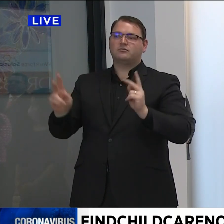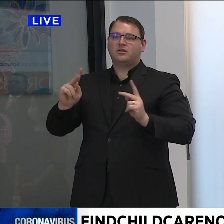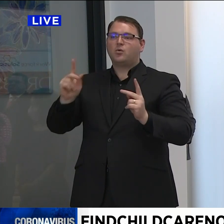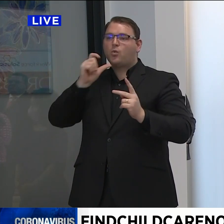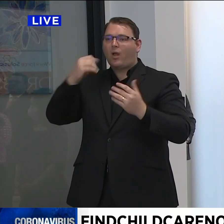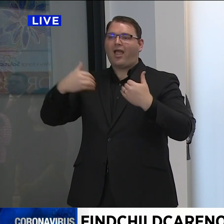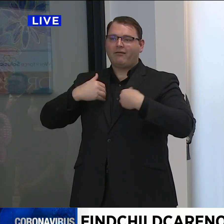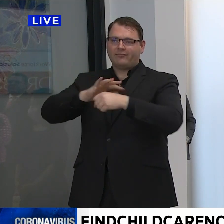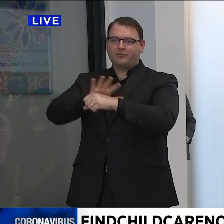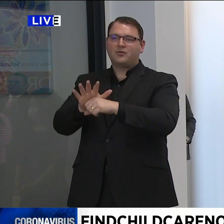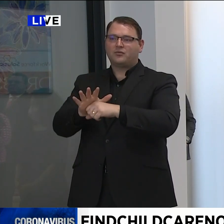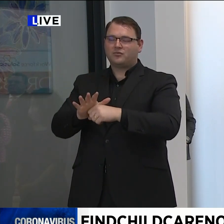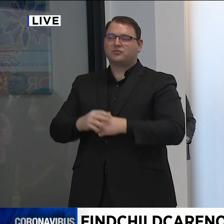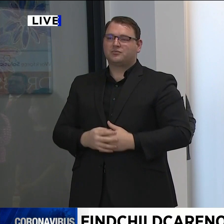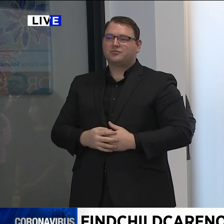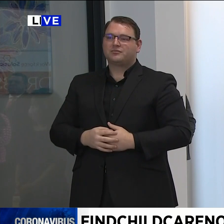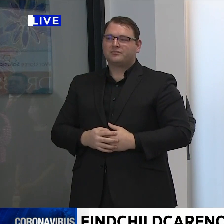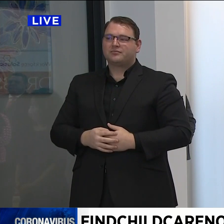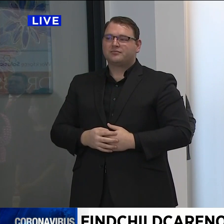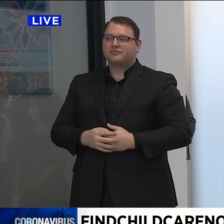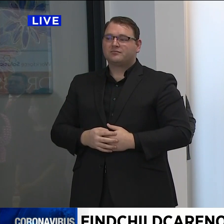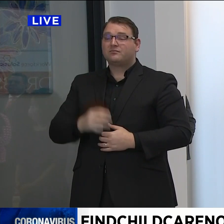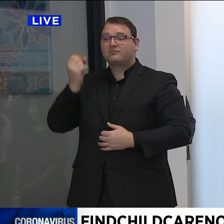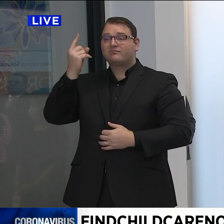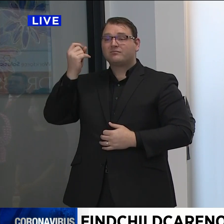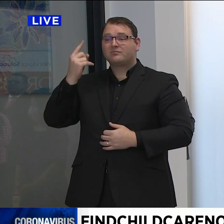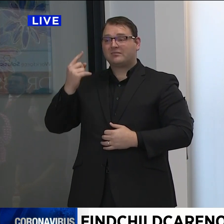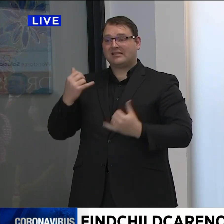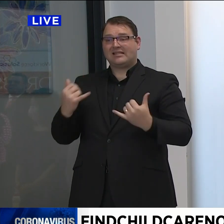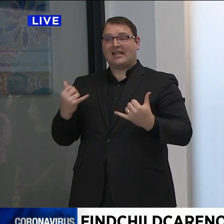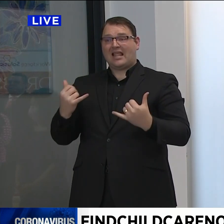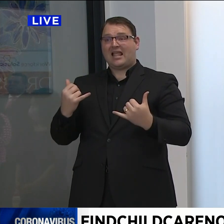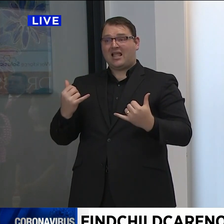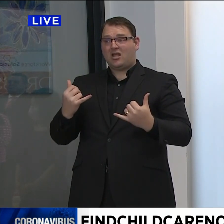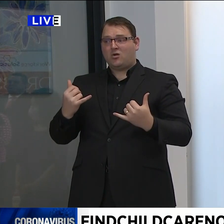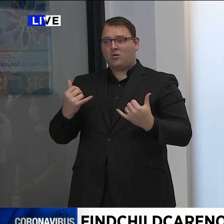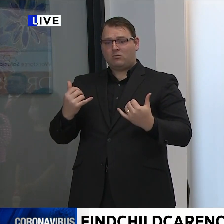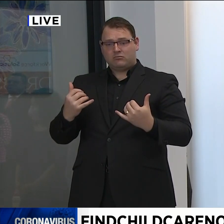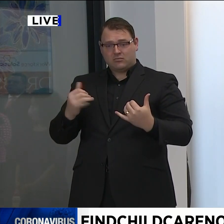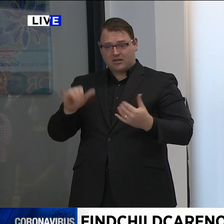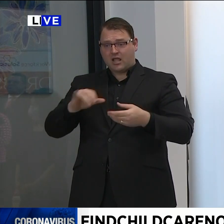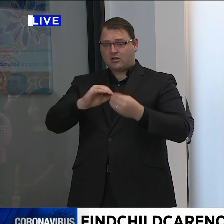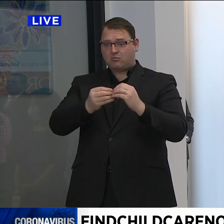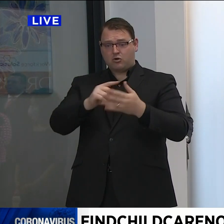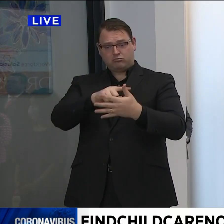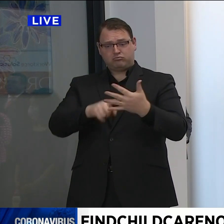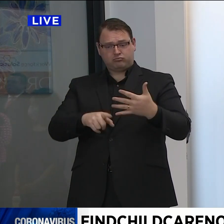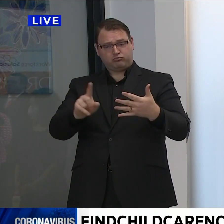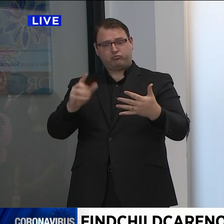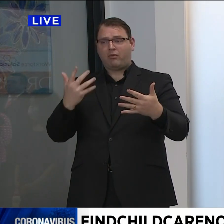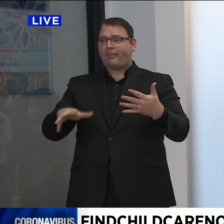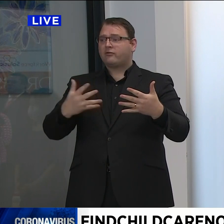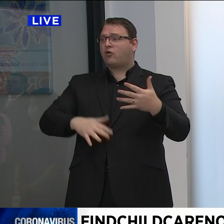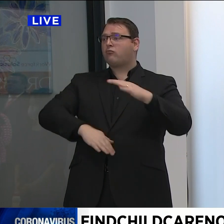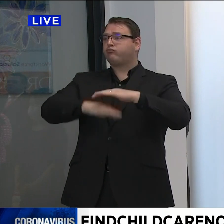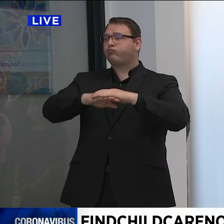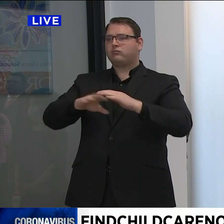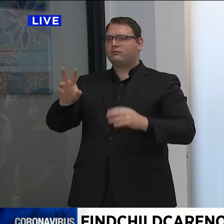region beyond Harris County over 2000 people have tested over 2000 people have tested positive. positive. And I want to be real And I want to be real with people I don’t think that